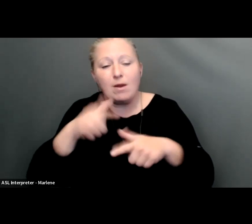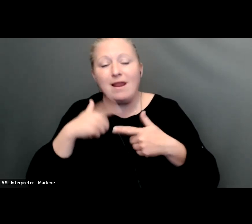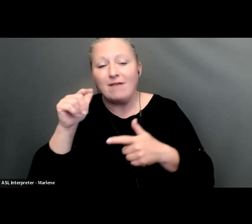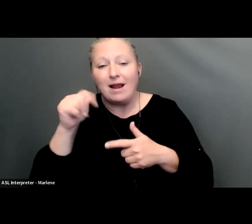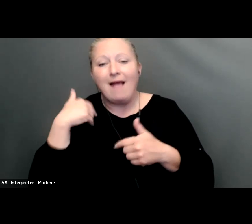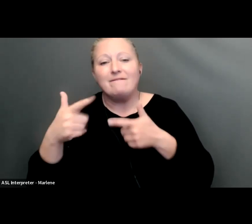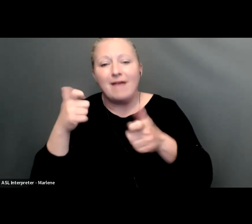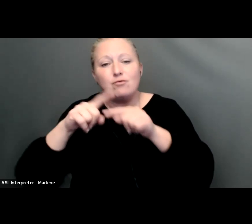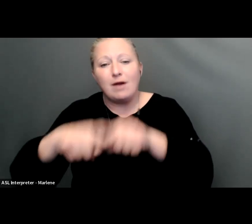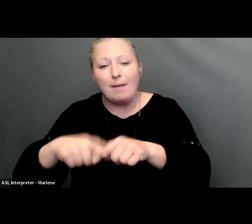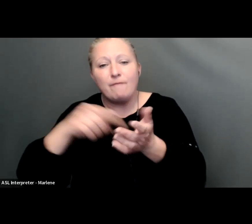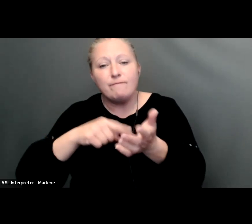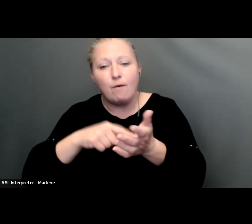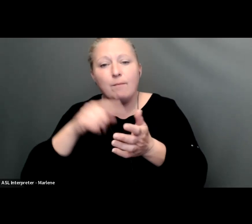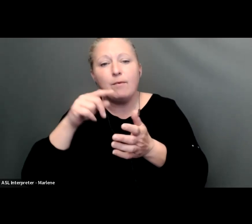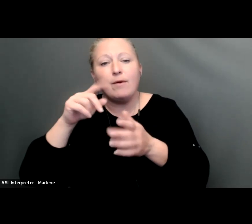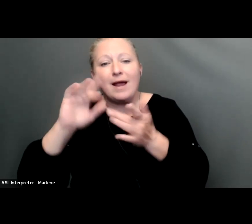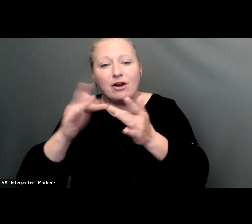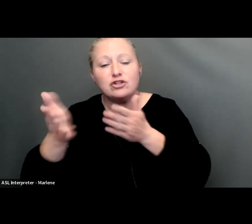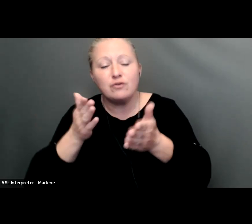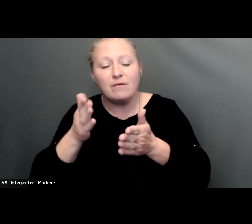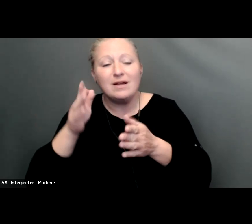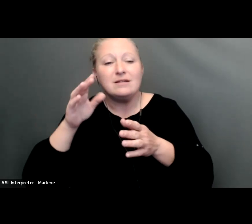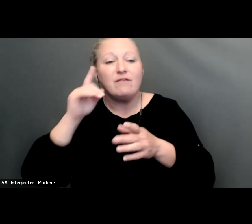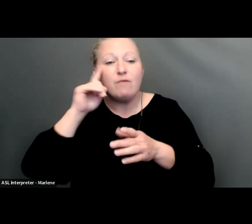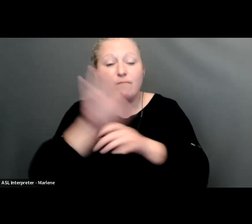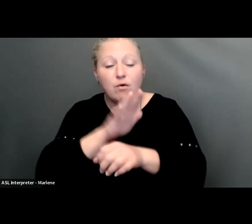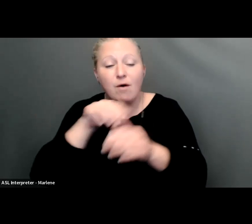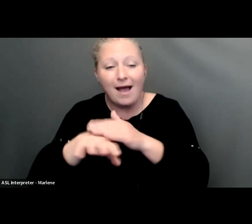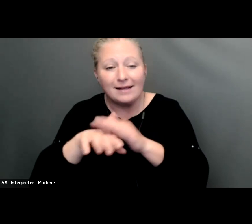affordable internet service. The devices necessary for full access in the digital world. And the